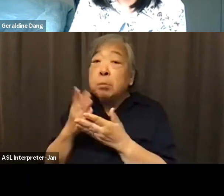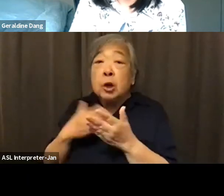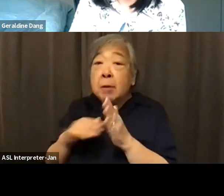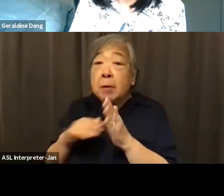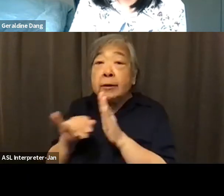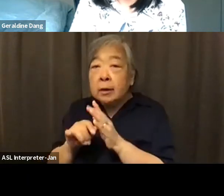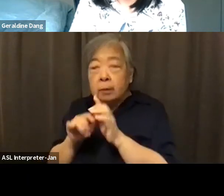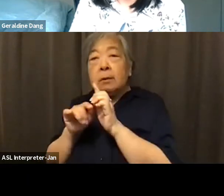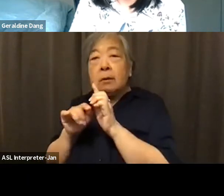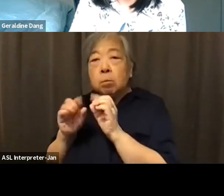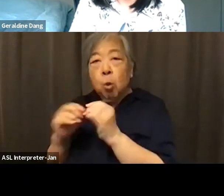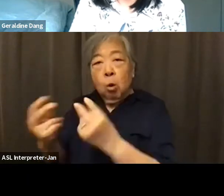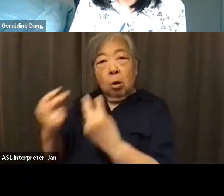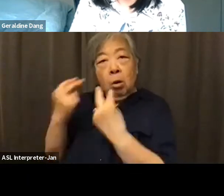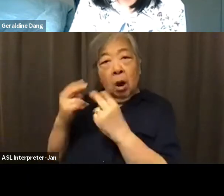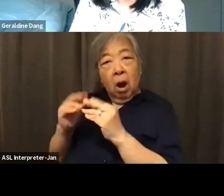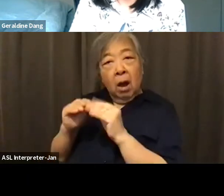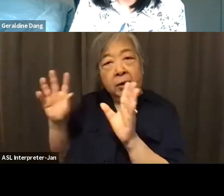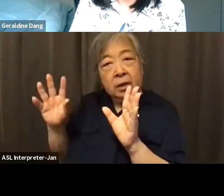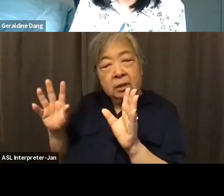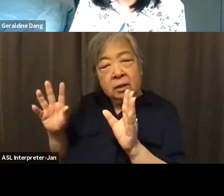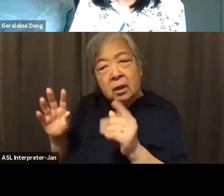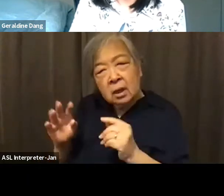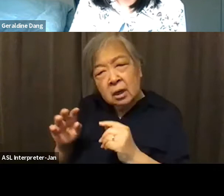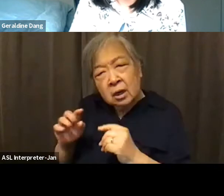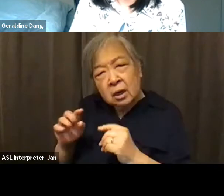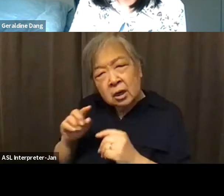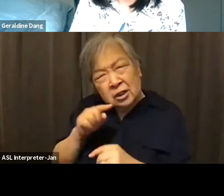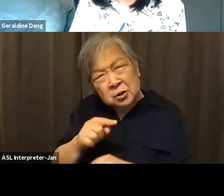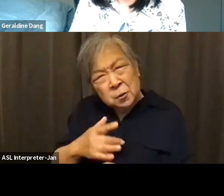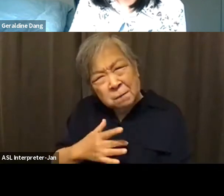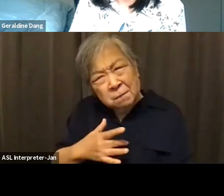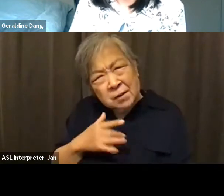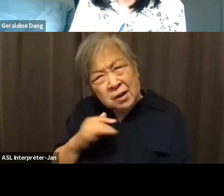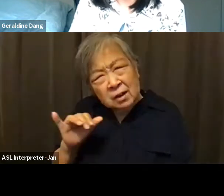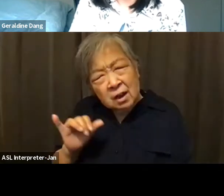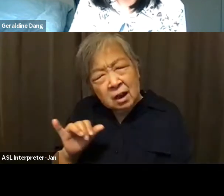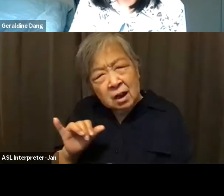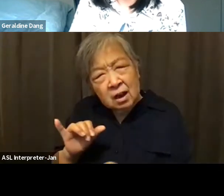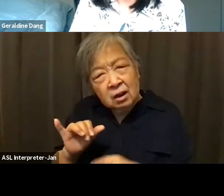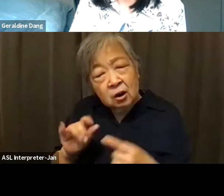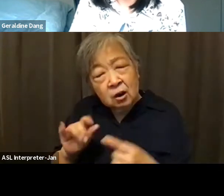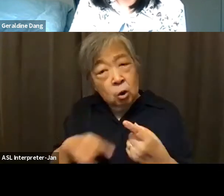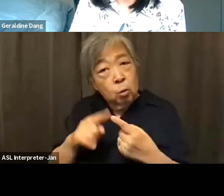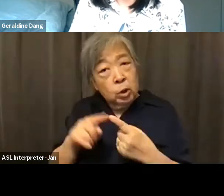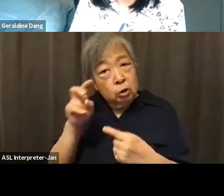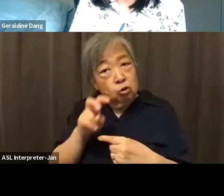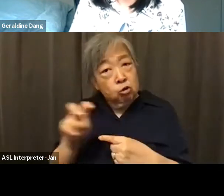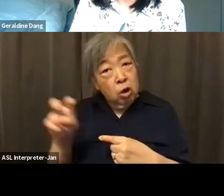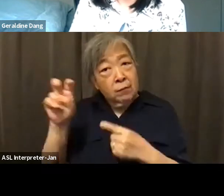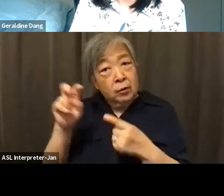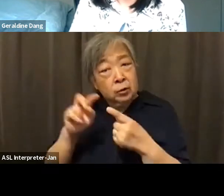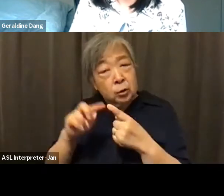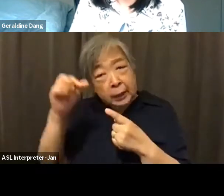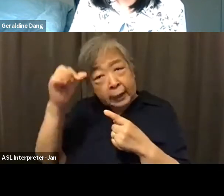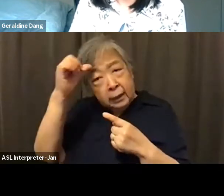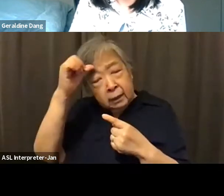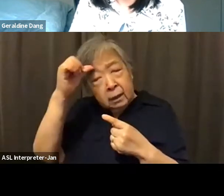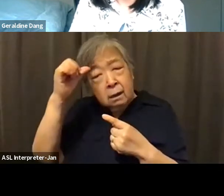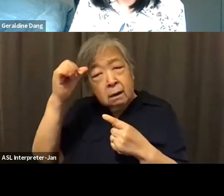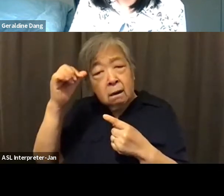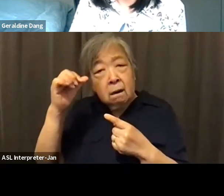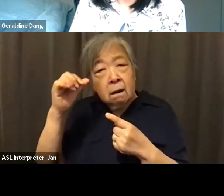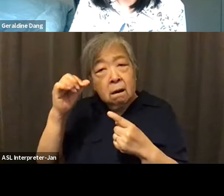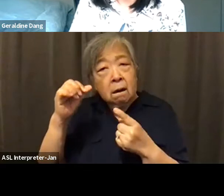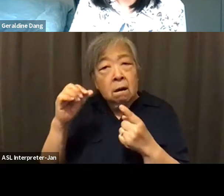I guess, did you notice, did you feel like that when you traveled to India versus when